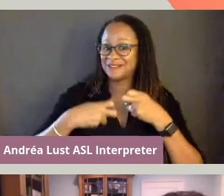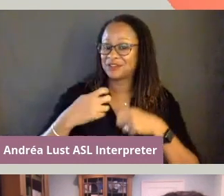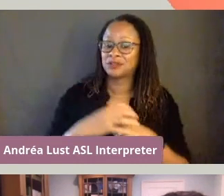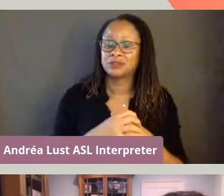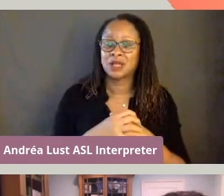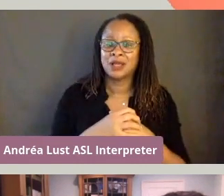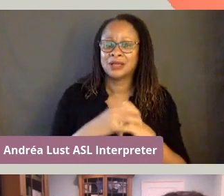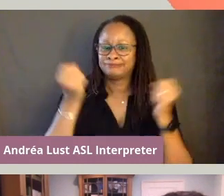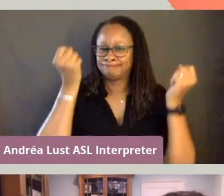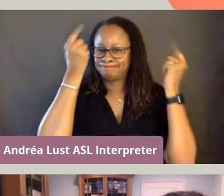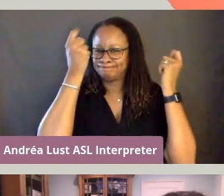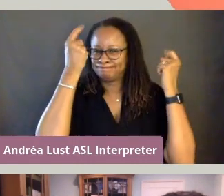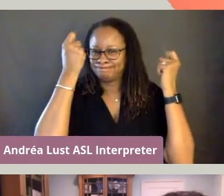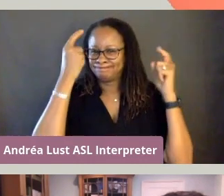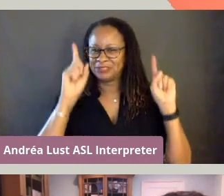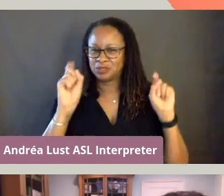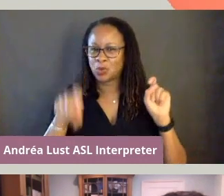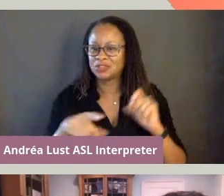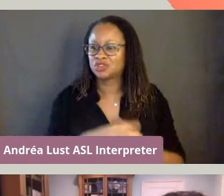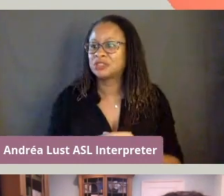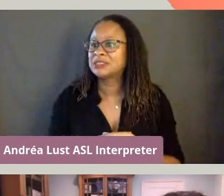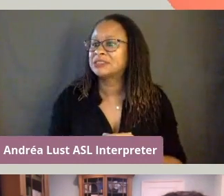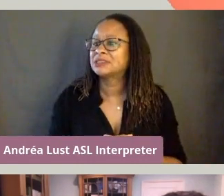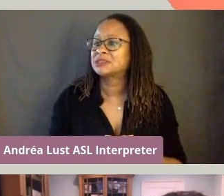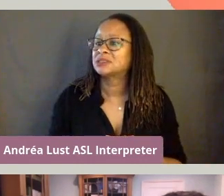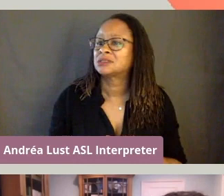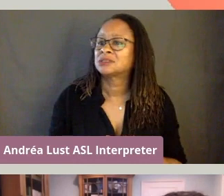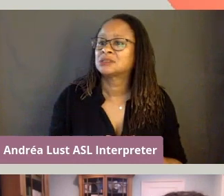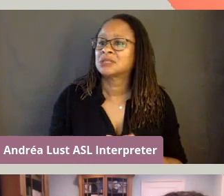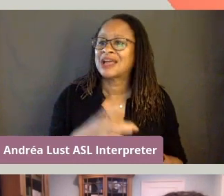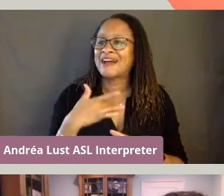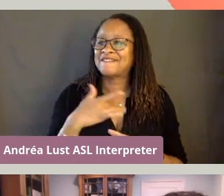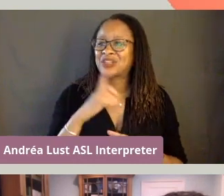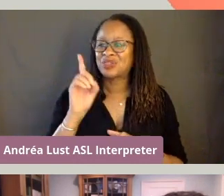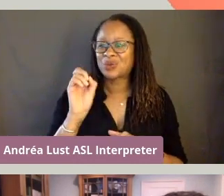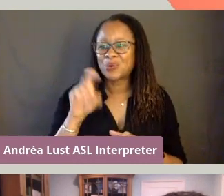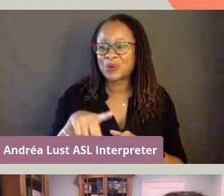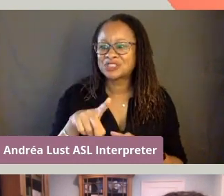wrapping my head around the question is I feel like the question assumes